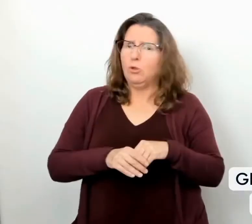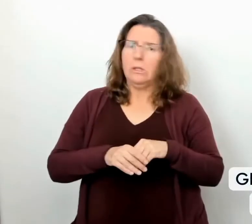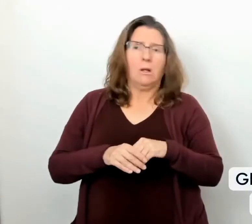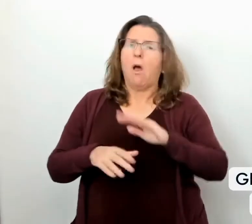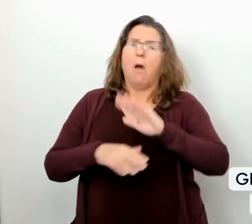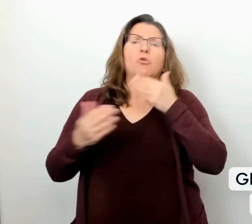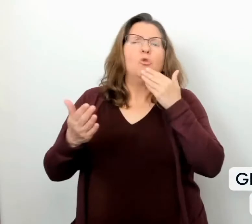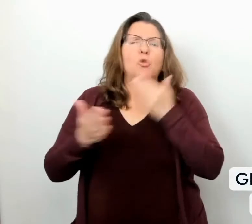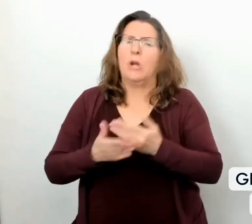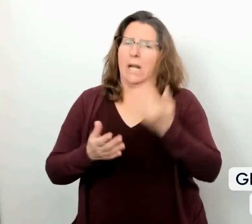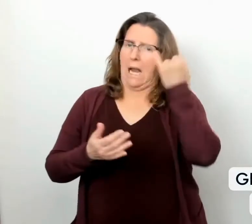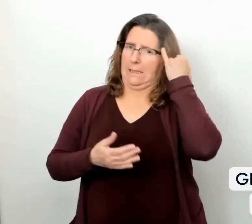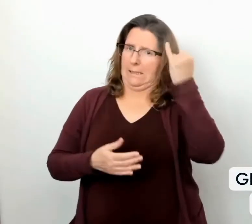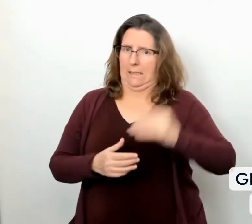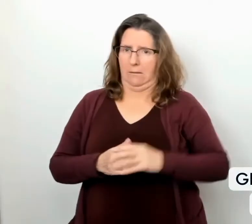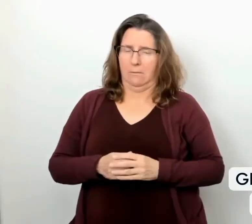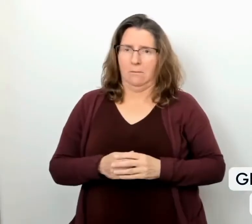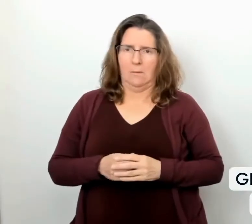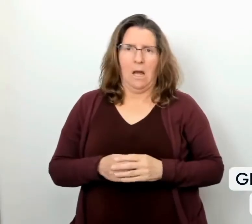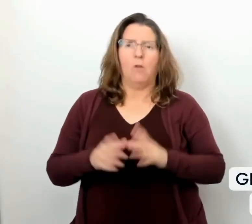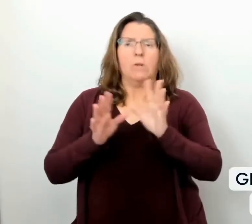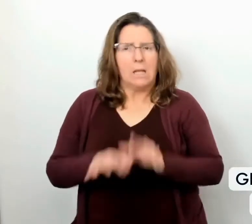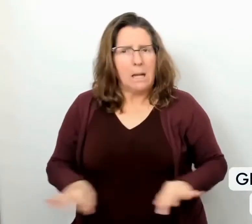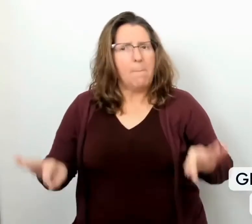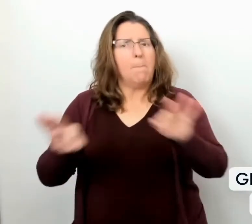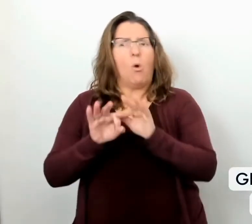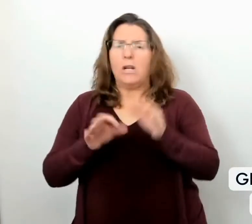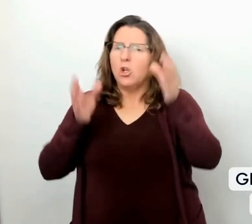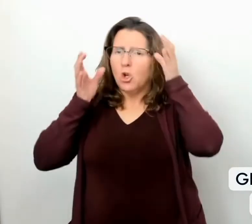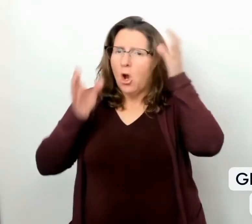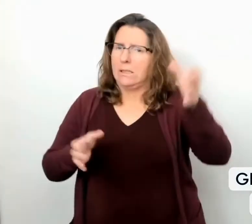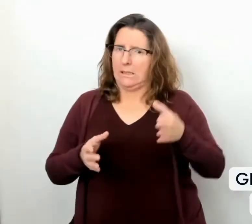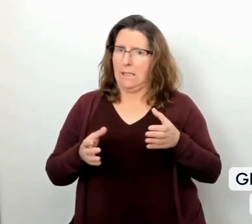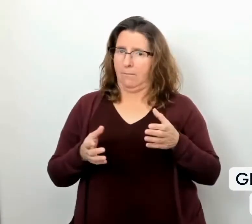The growth mindset and inclusive education go together.